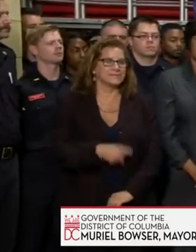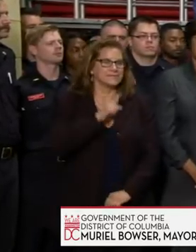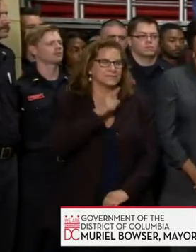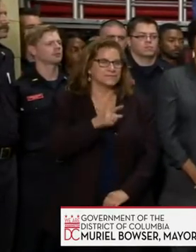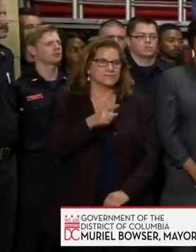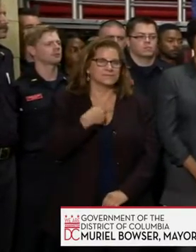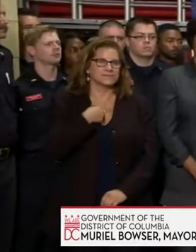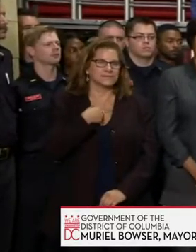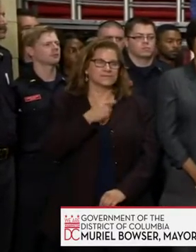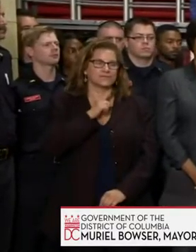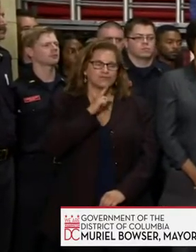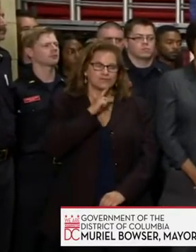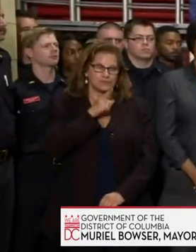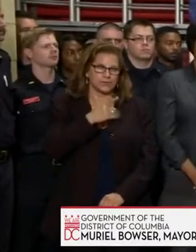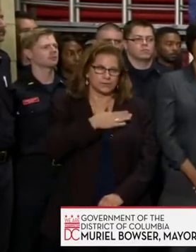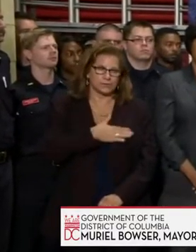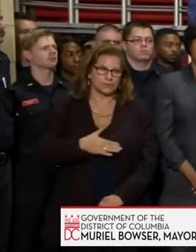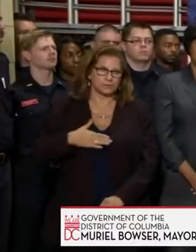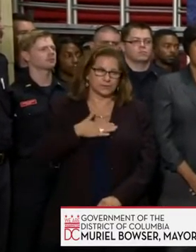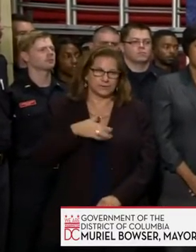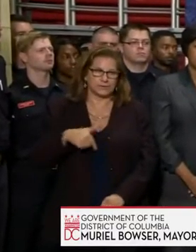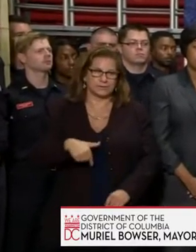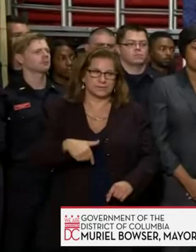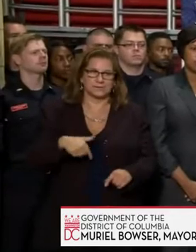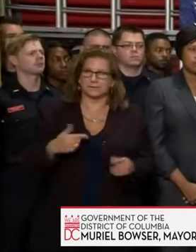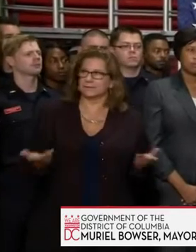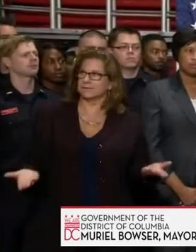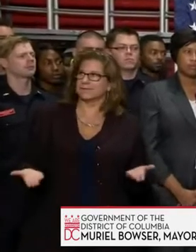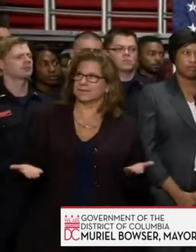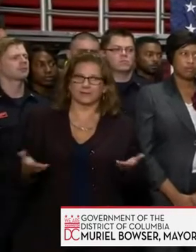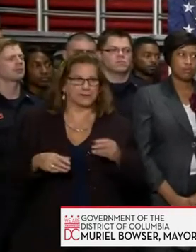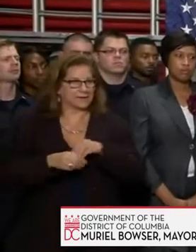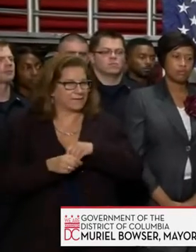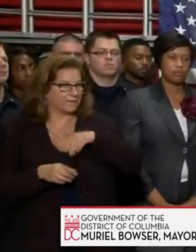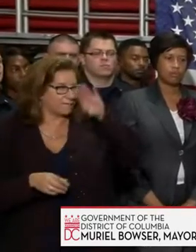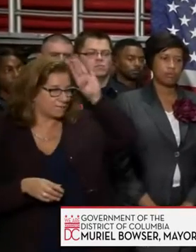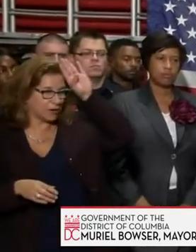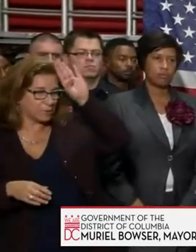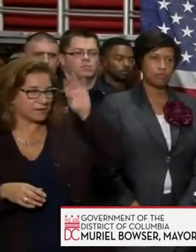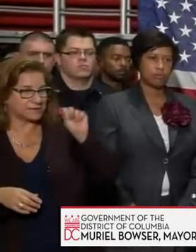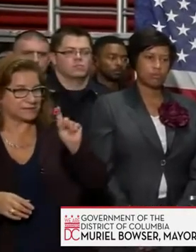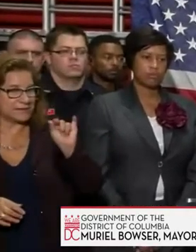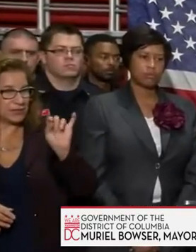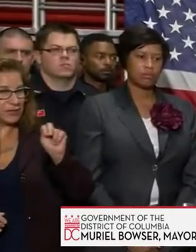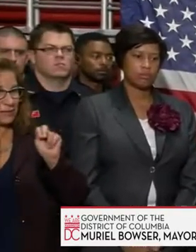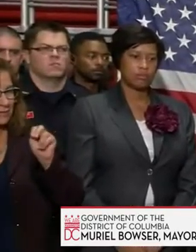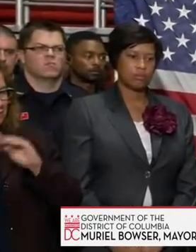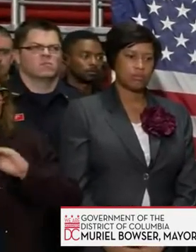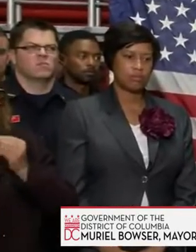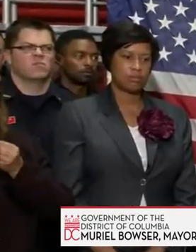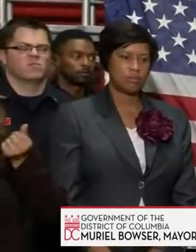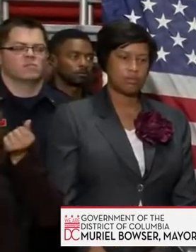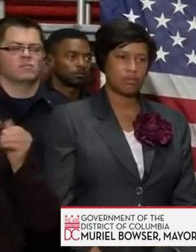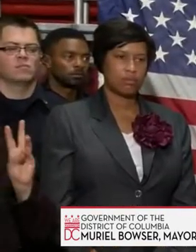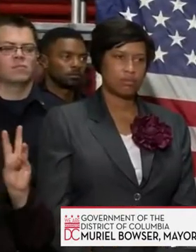WELCOME TO FIRE STATION 16. A YEAR AGO WE WERE CELEBRATING THE OPENING OF THIS STATION AND TODAY WE GET AN OPPORTUNITY TO